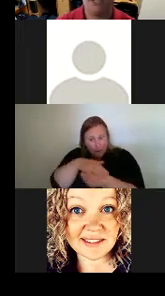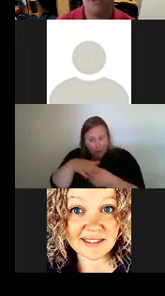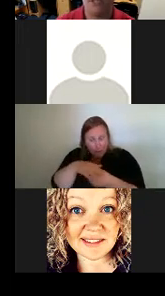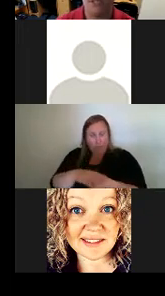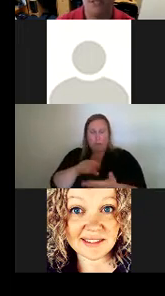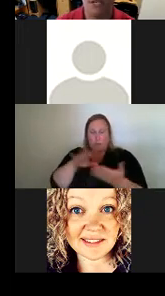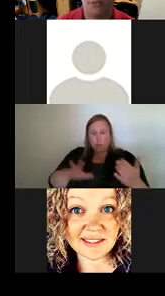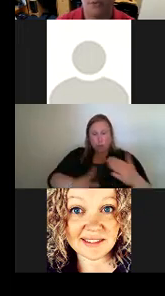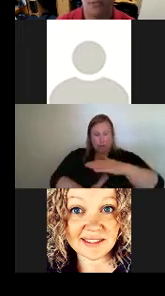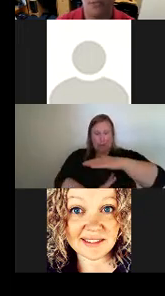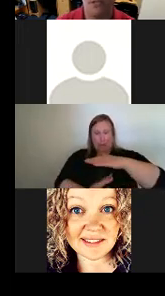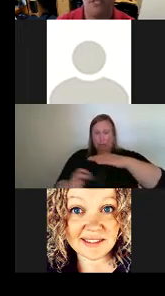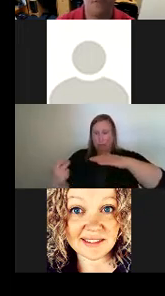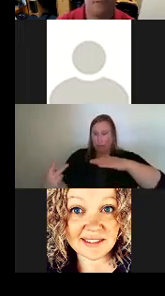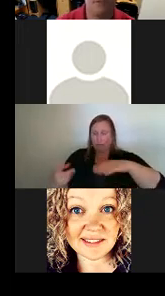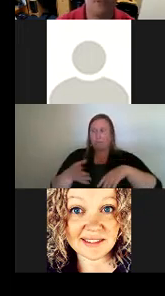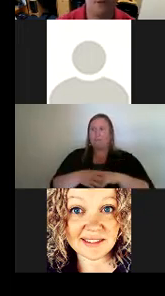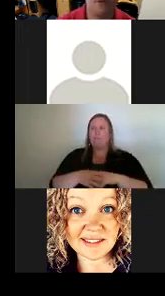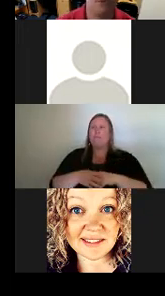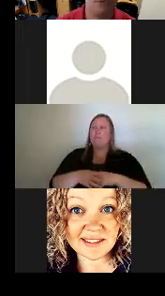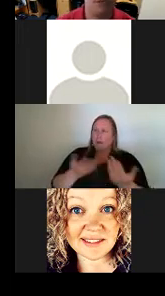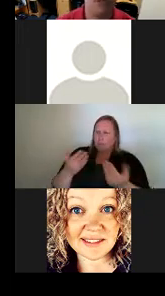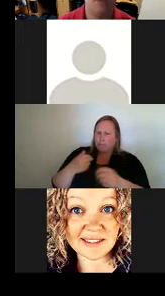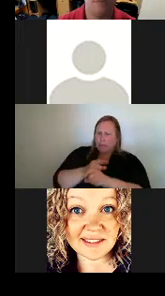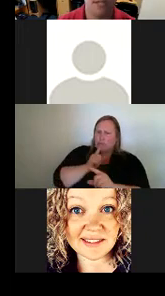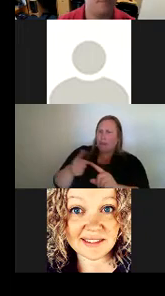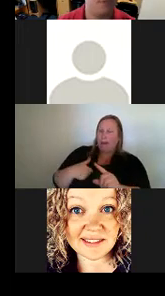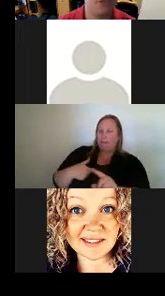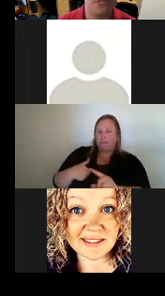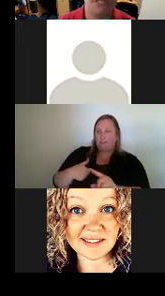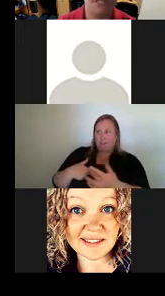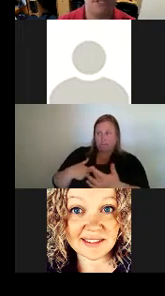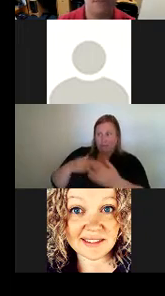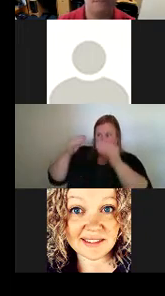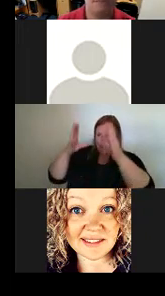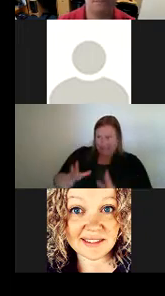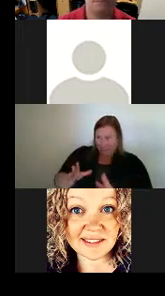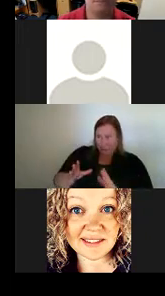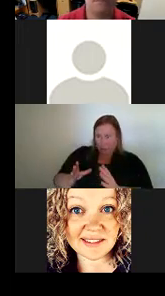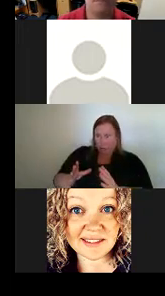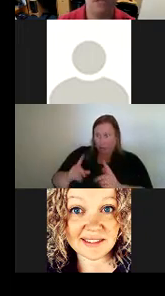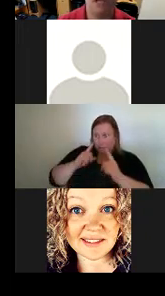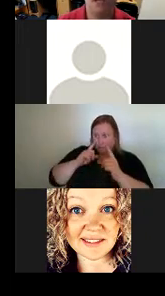SURE THEY HAVE AN INSTRUCTOR TO PROVIDE THEM INSTRUCTION AS NEEDED.